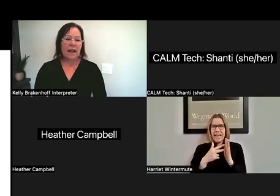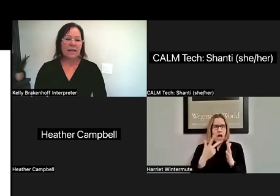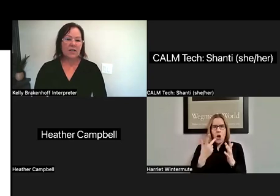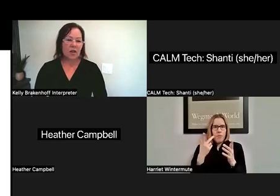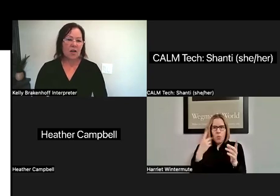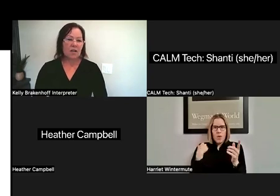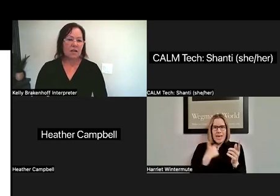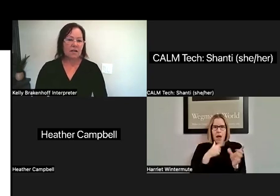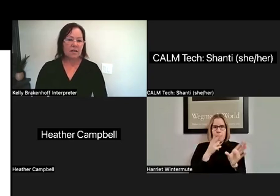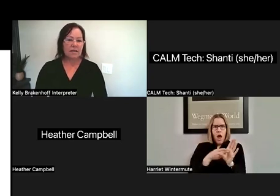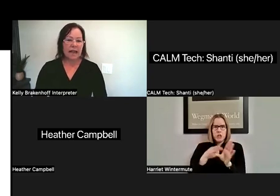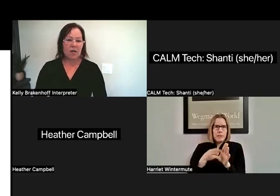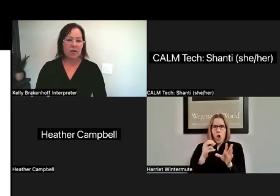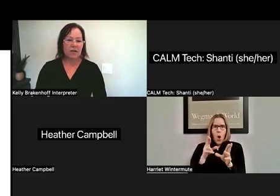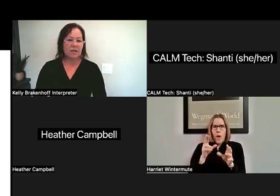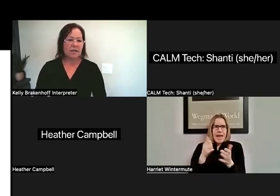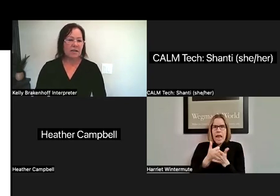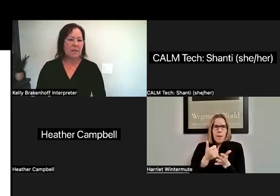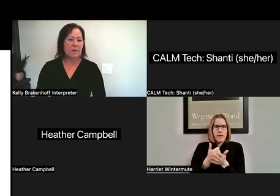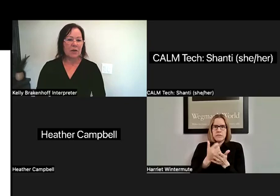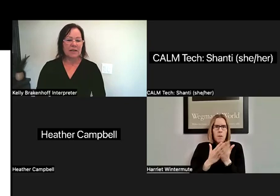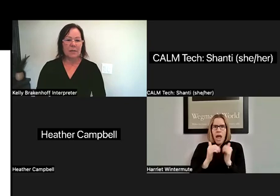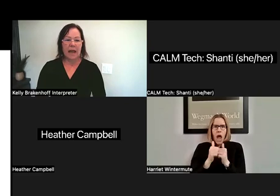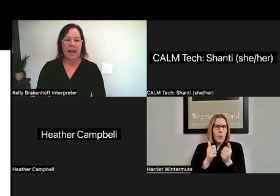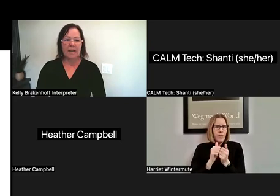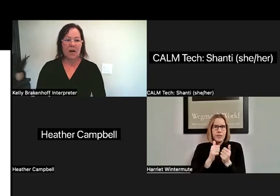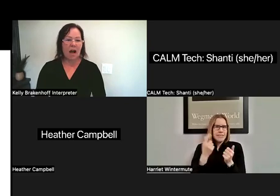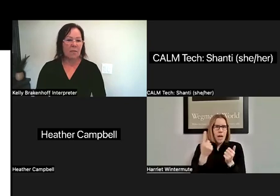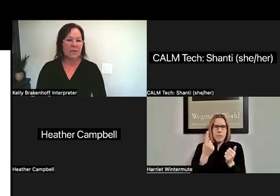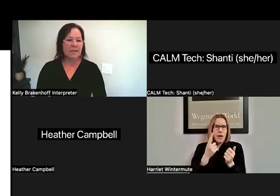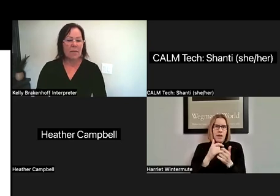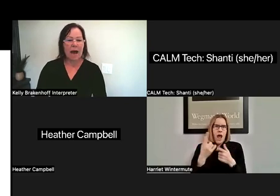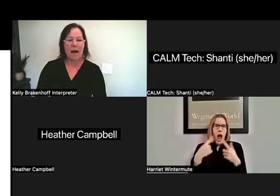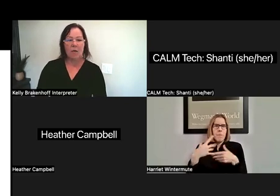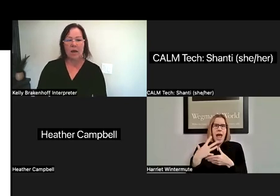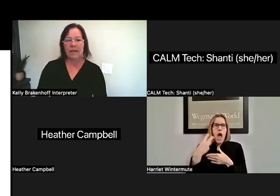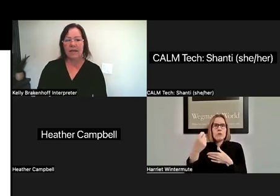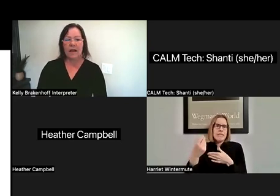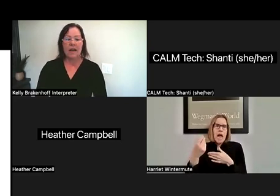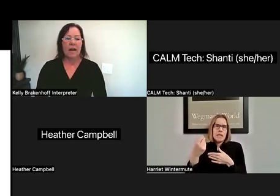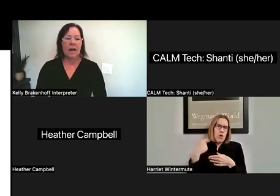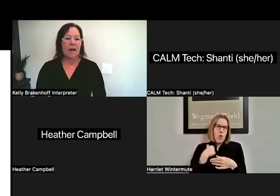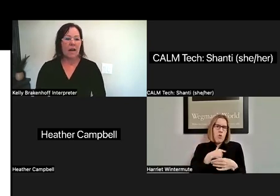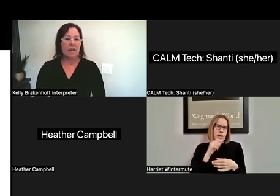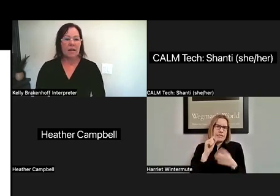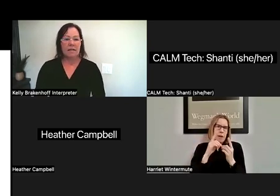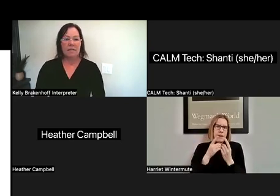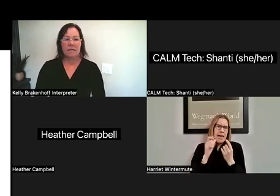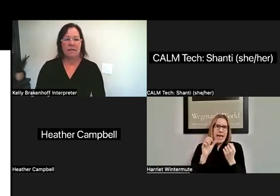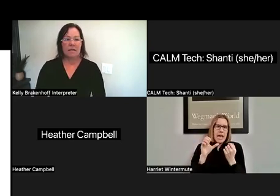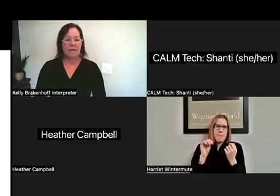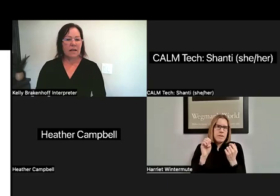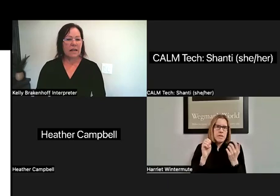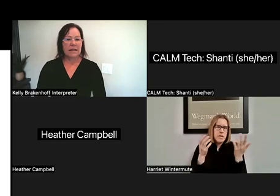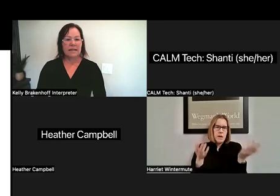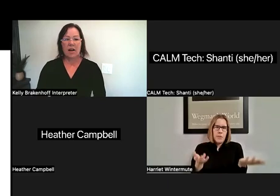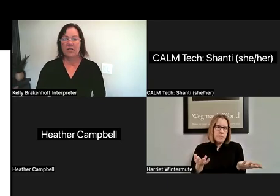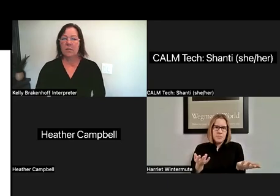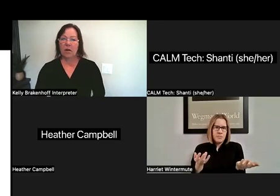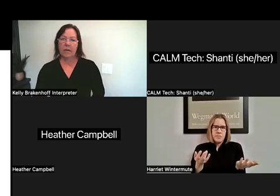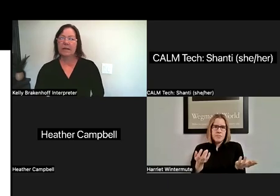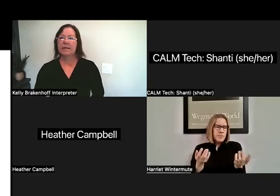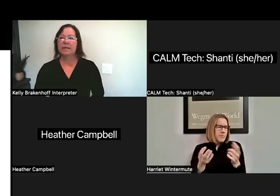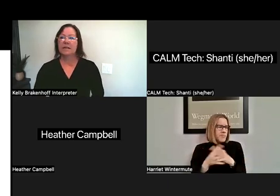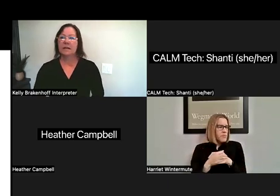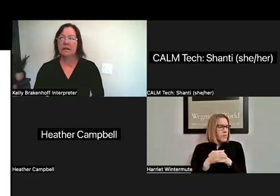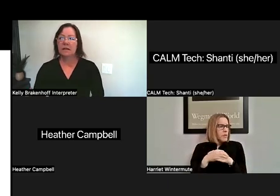external stakeholders. Sometimes we participate or help somehow with things in other departments.